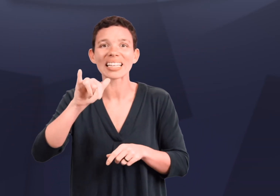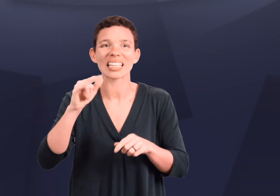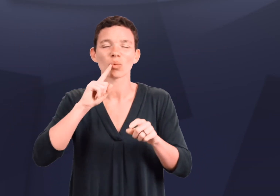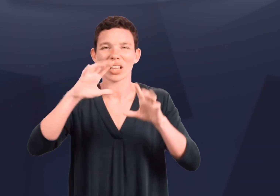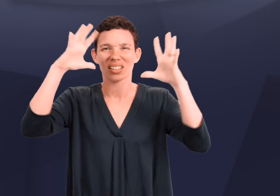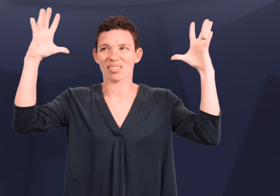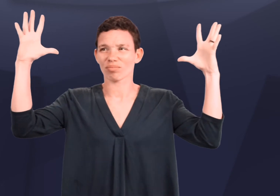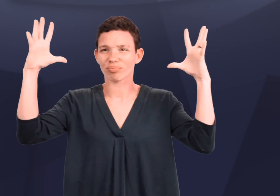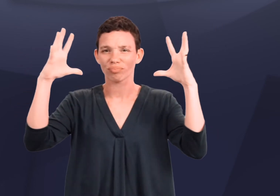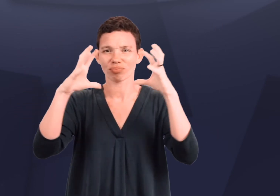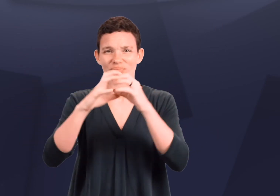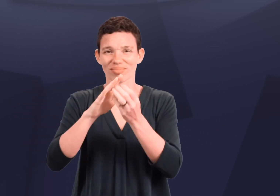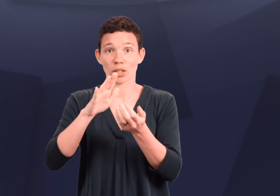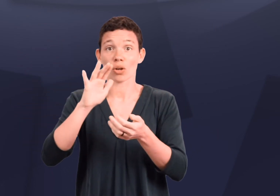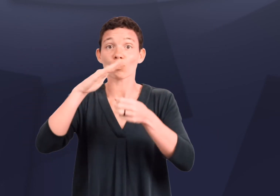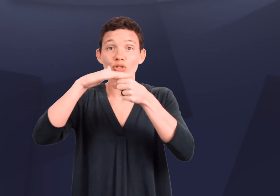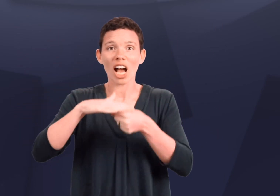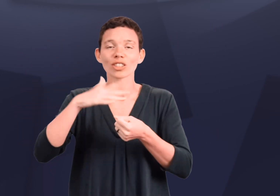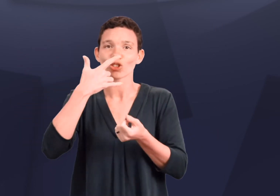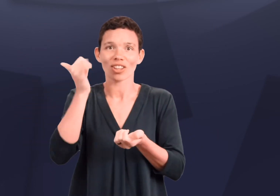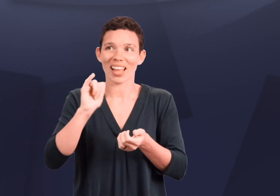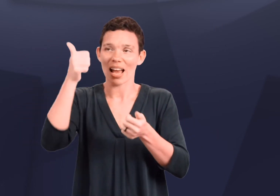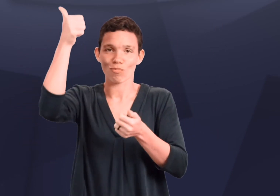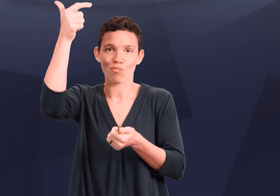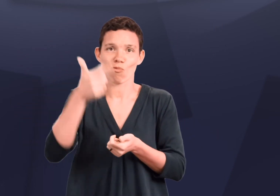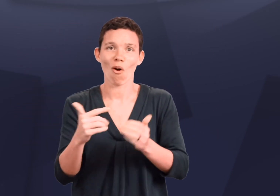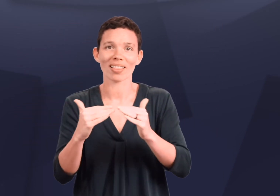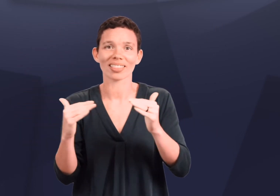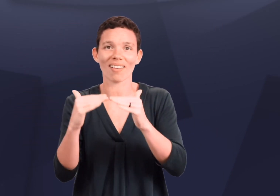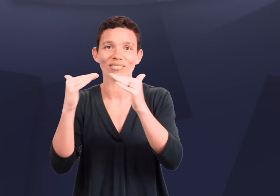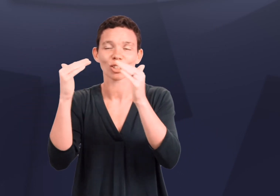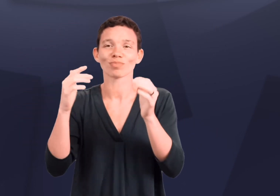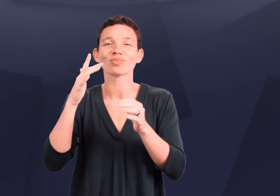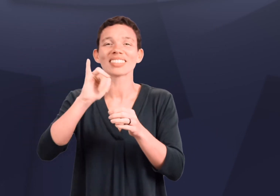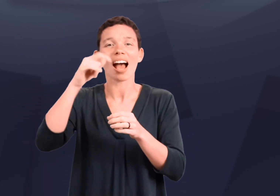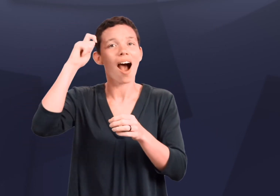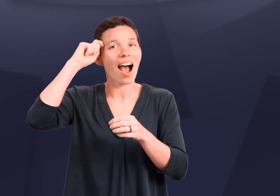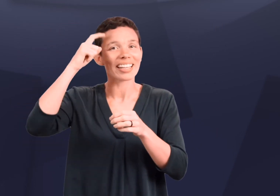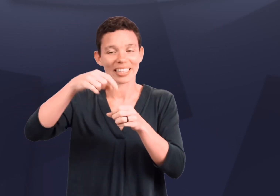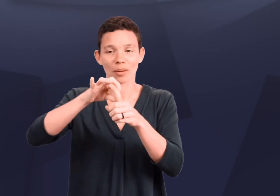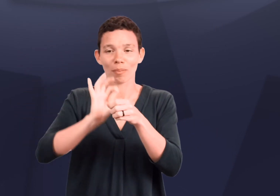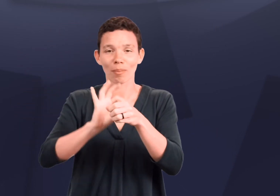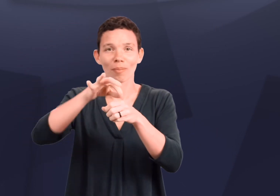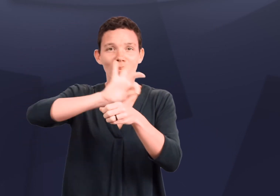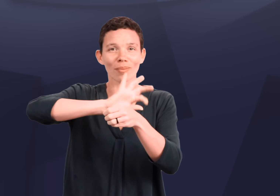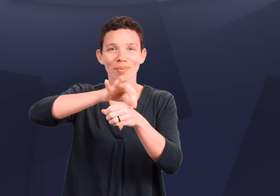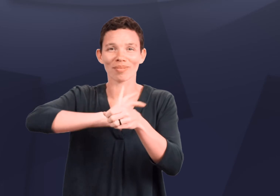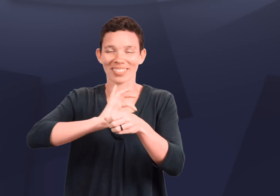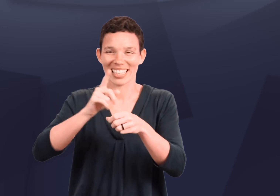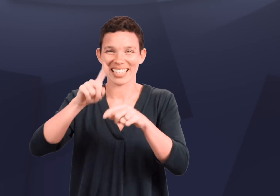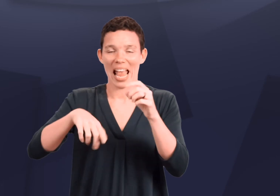It's like an onion peel. The oppression doesn't exist just on one level. Rather, it is interconnected.